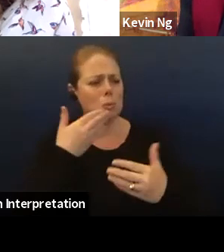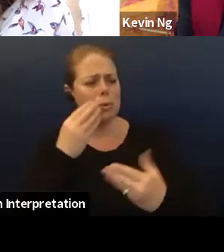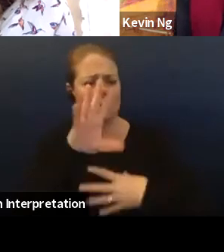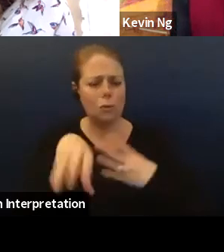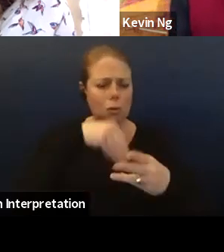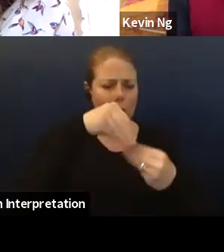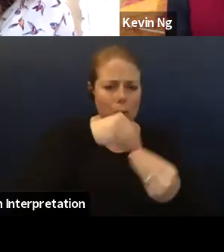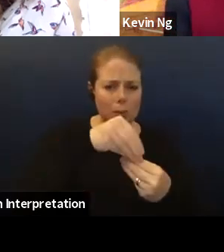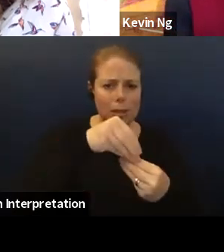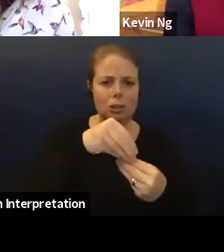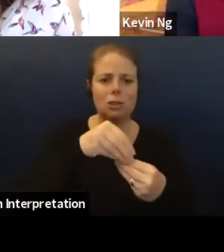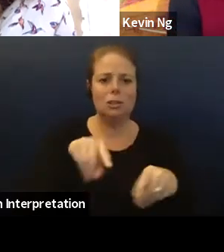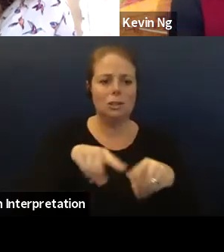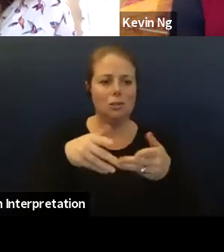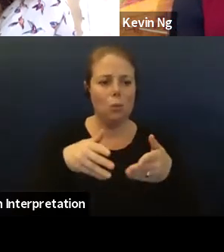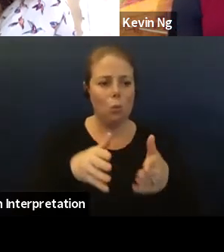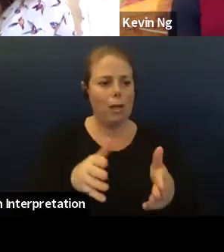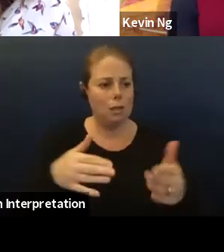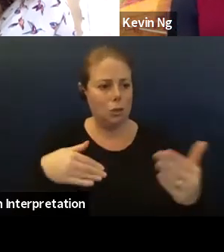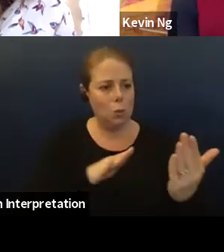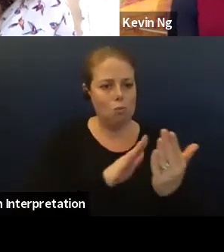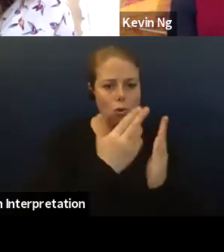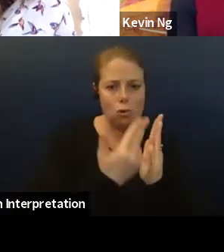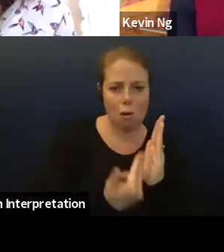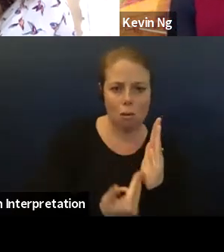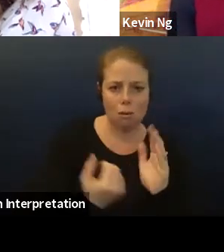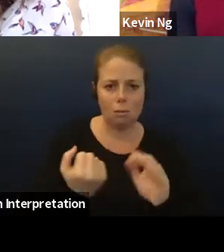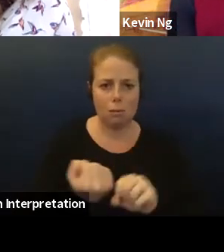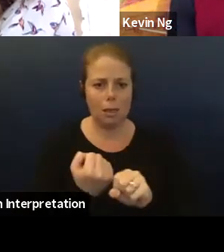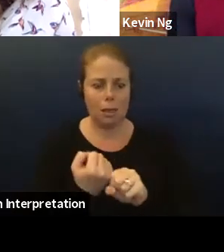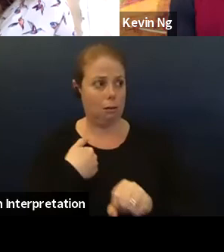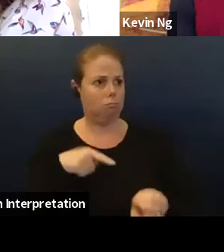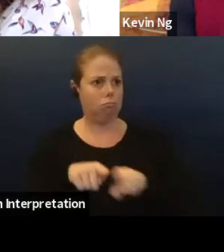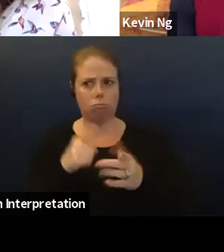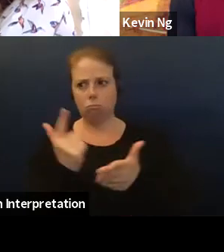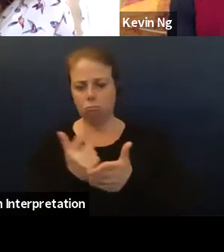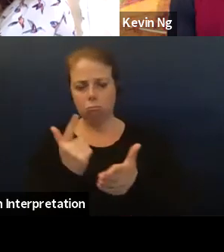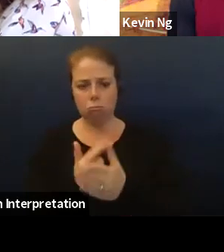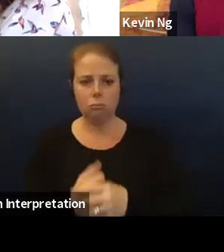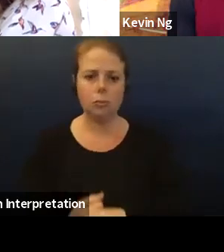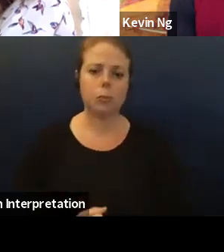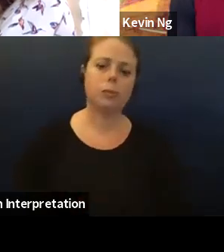making, and yeah, I learned a lot from that. I guess also, you know, when you read it you